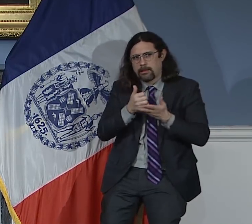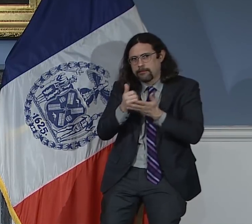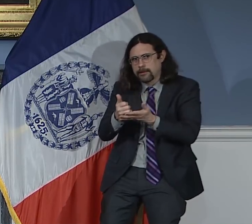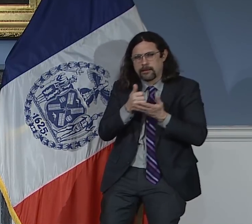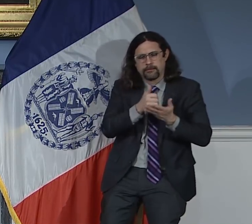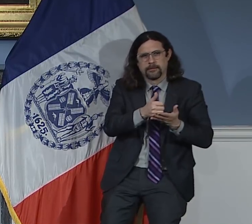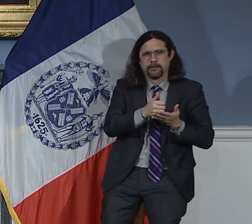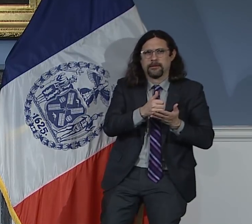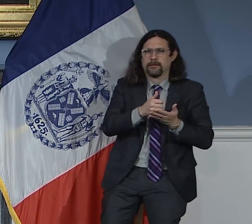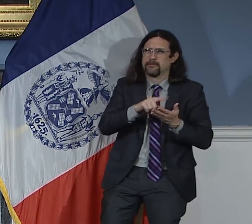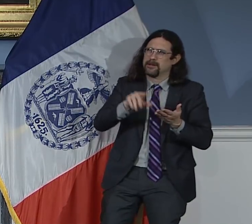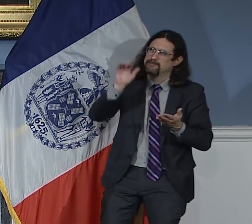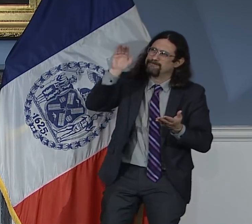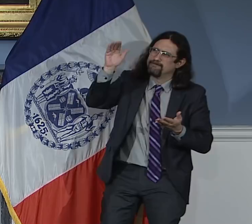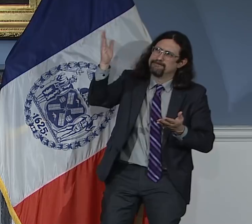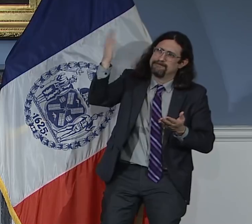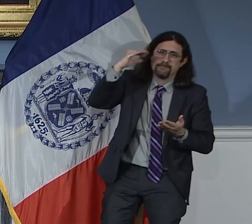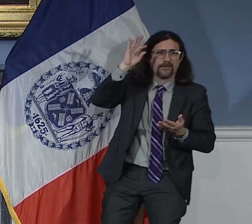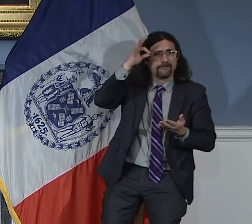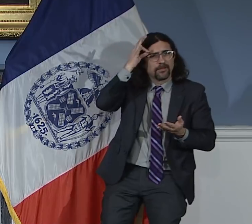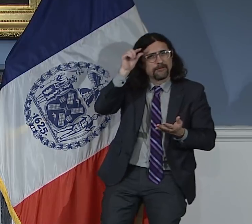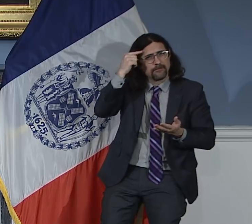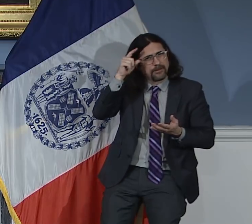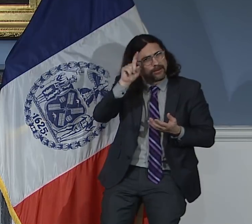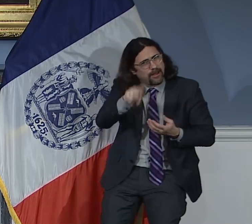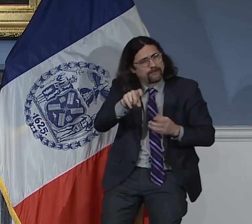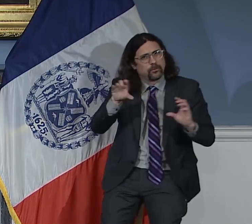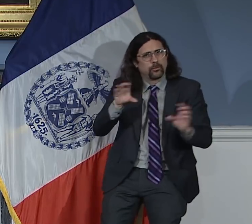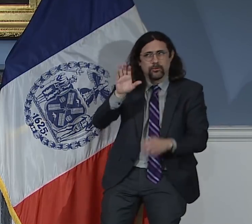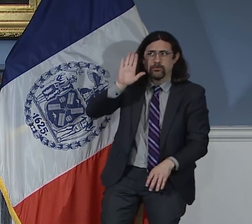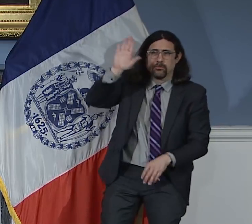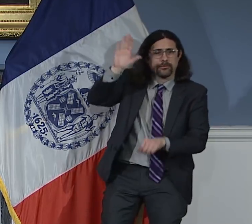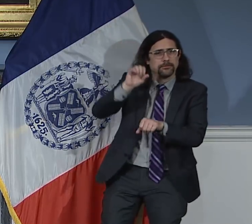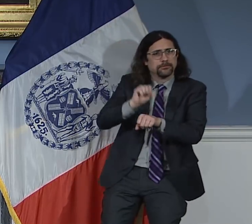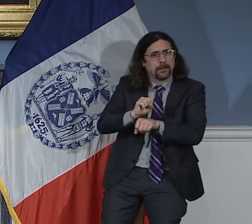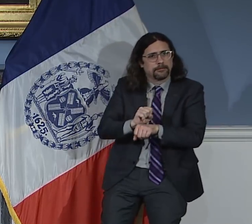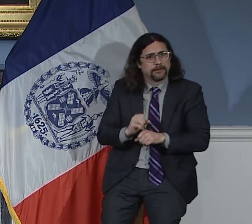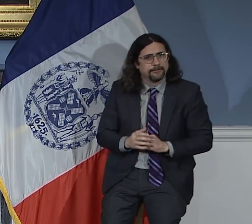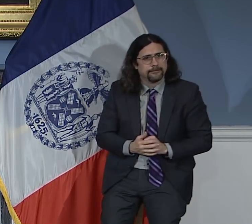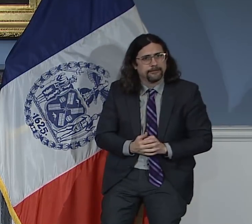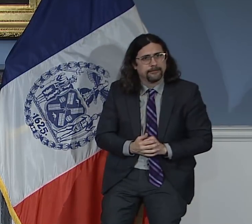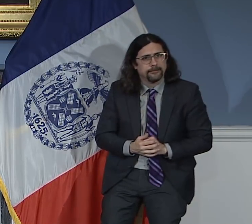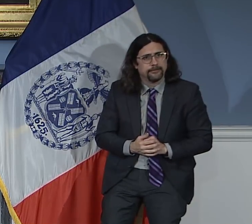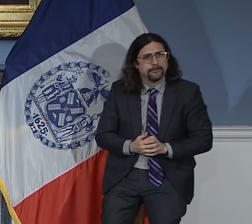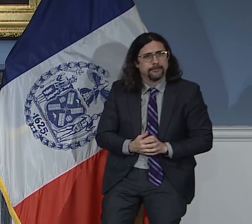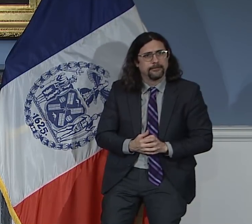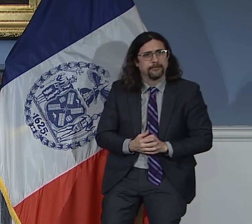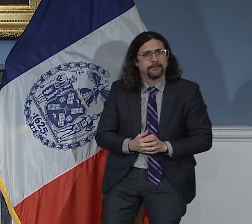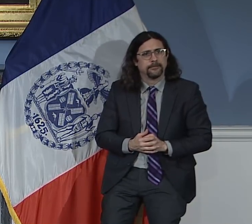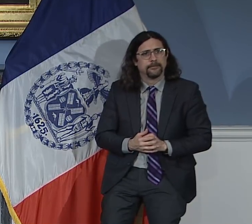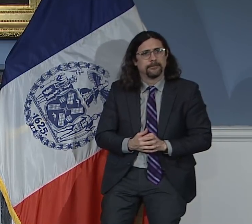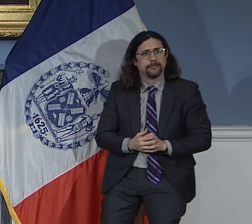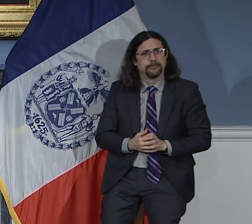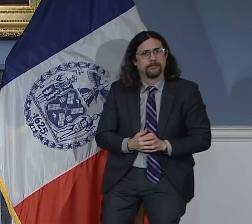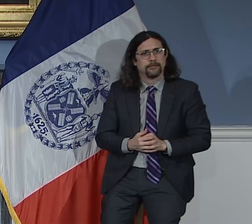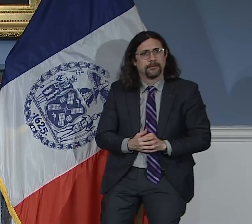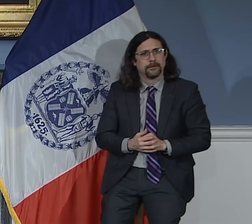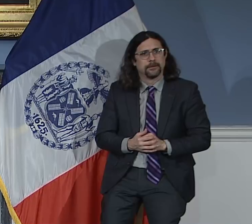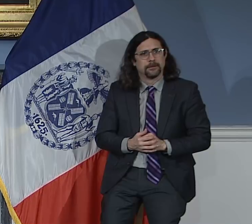EACH OTHER RIGHT NOW. AGAIN, I'M JUST ASKING OUR FEDERAL GOVERNMENTTO DO ITS B.JO HELP ALL OF US. NDA ATTH'S